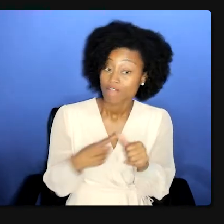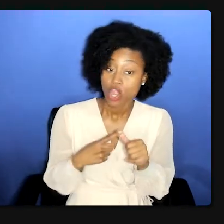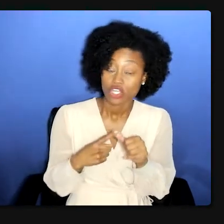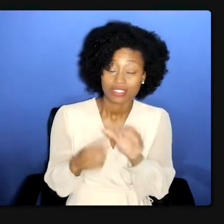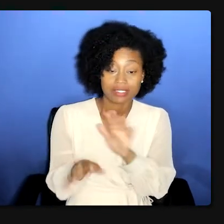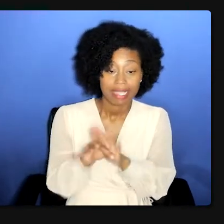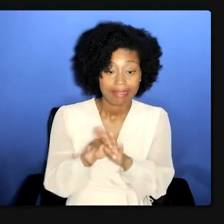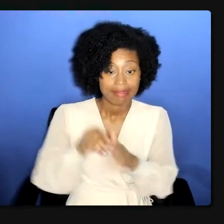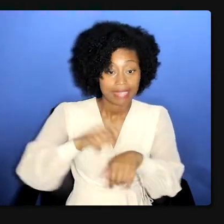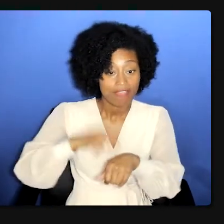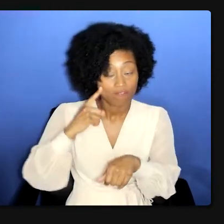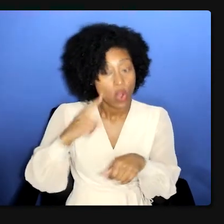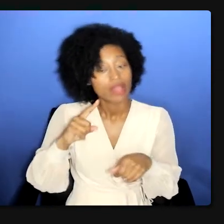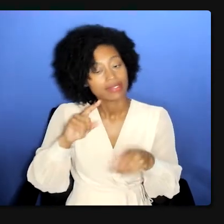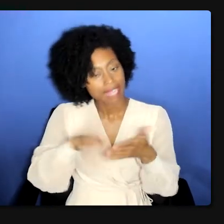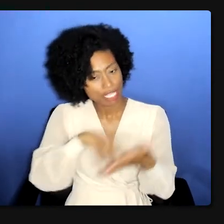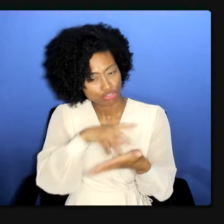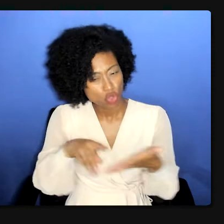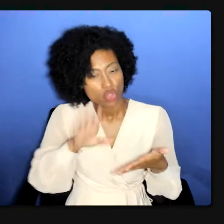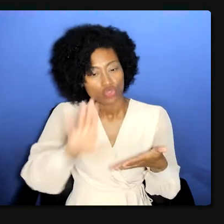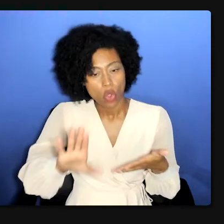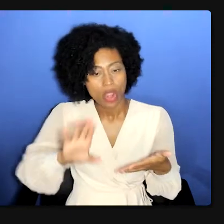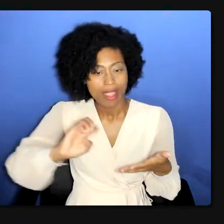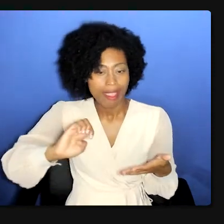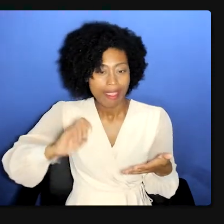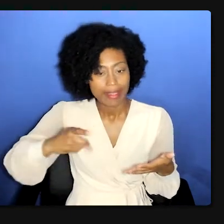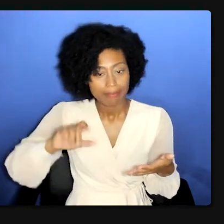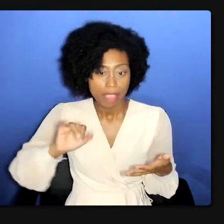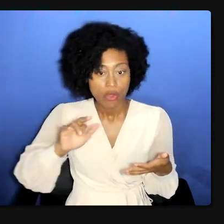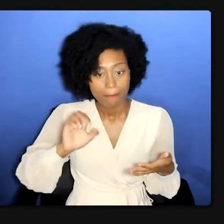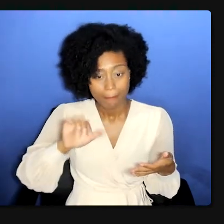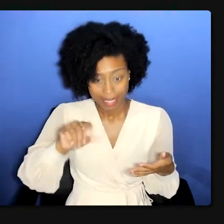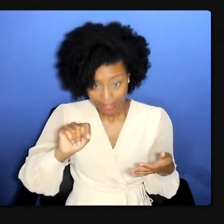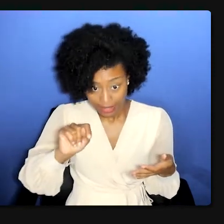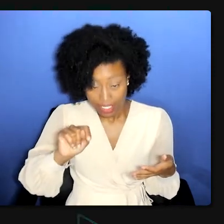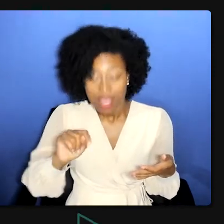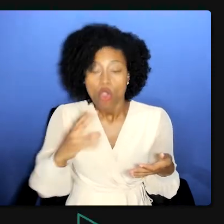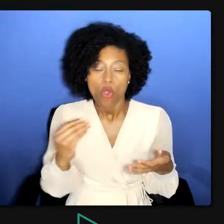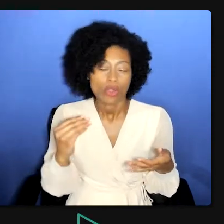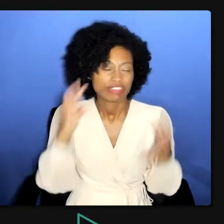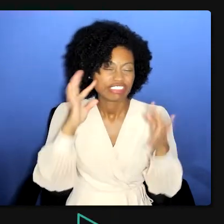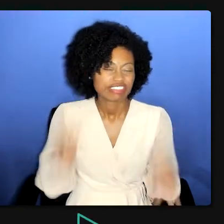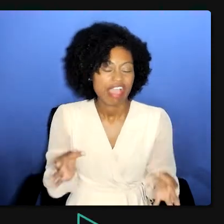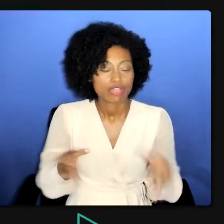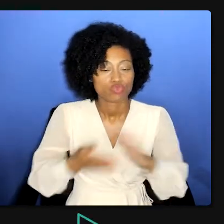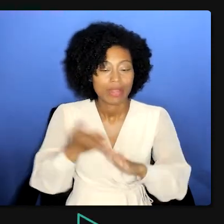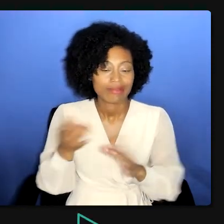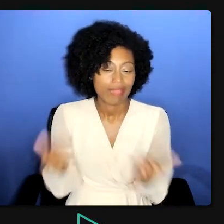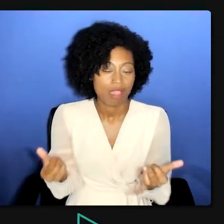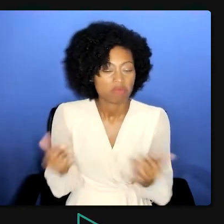First, start by selecting a time to schedule your experiment. Or you can also choose to run the experiment now.